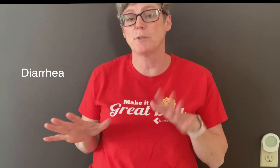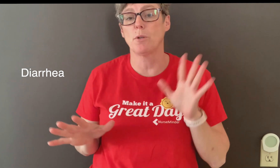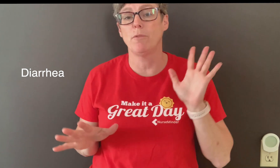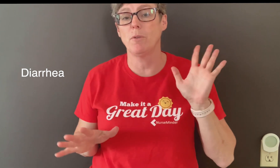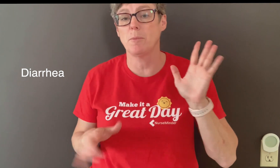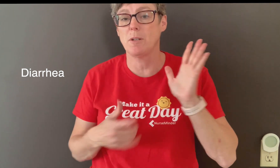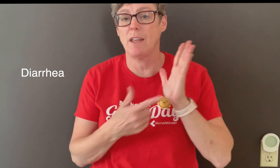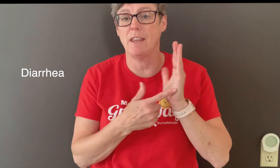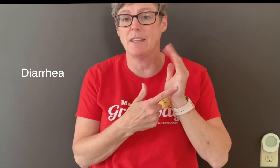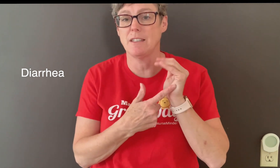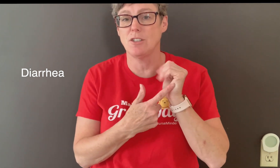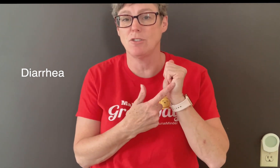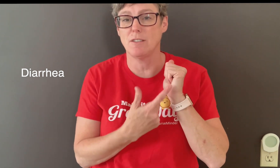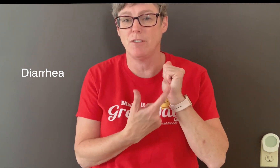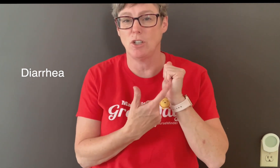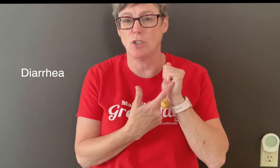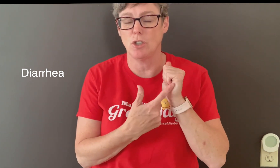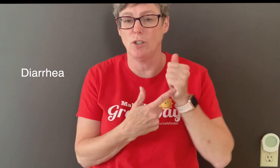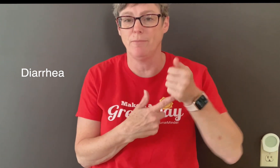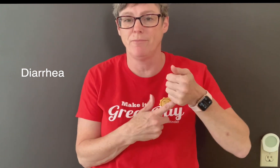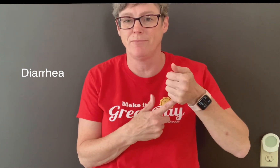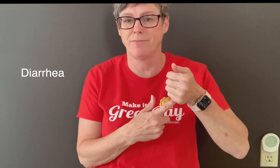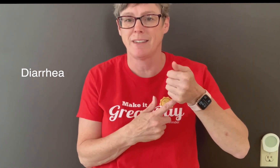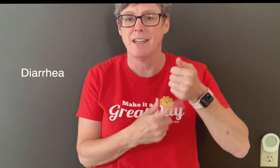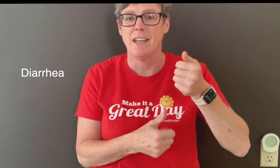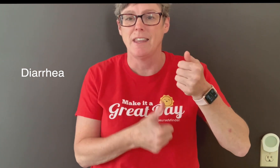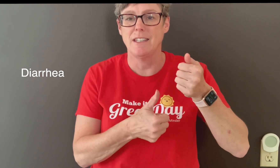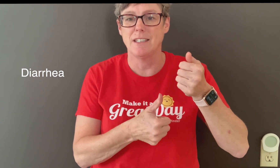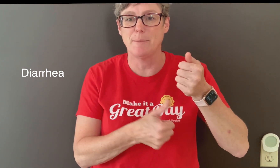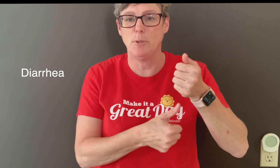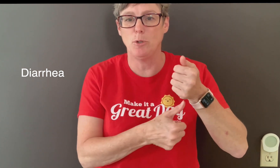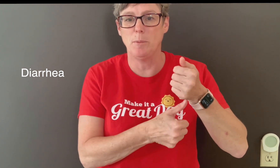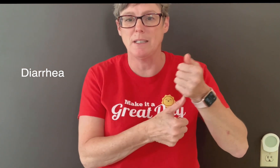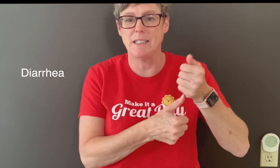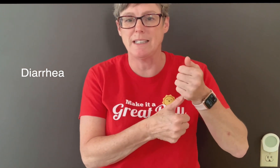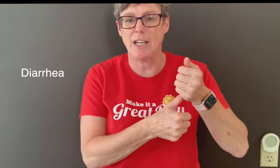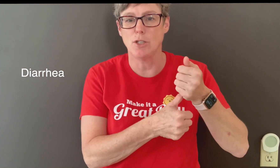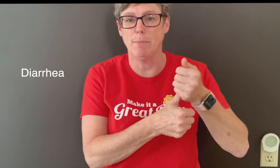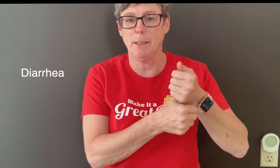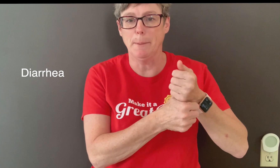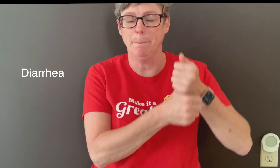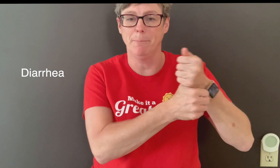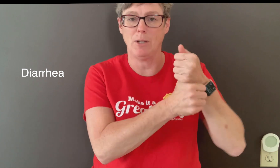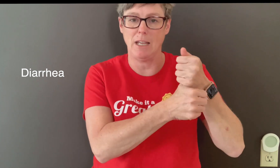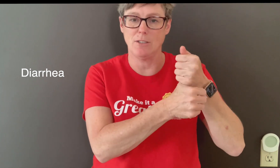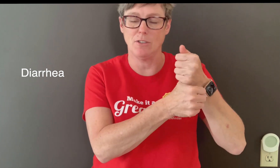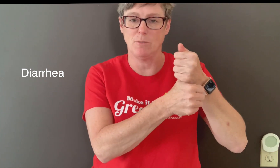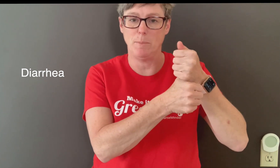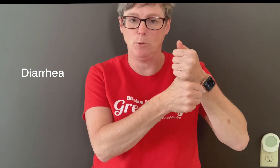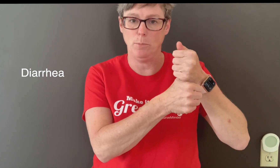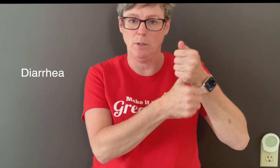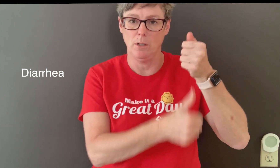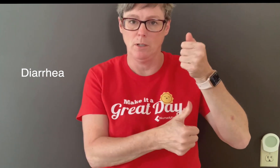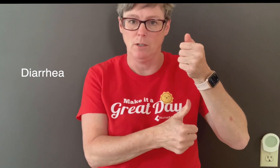so if we were to pretend that this is your sphincter. this is poop and it's inside your bum, okay, so this would be poop